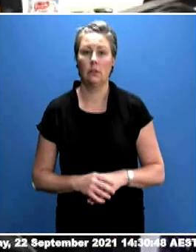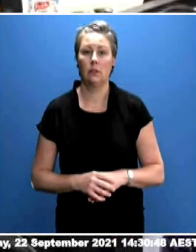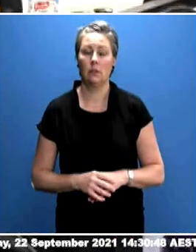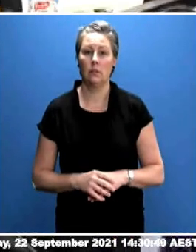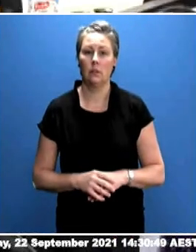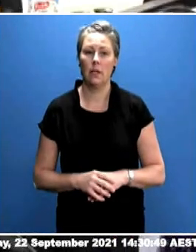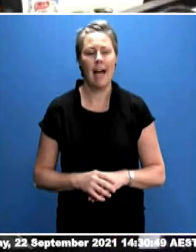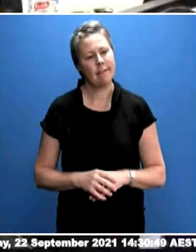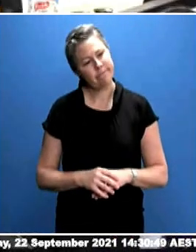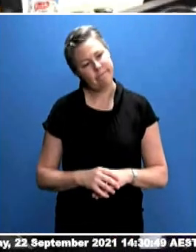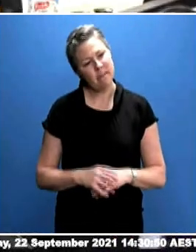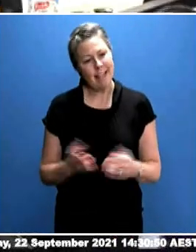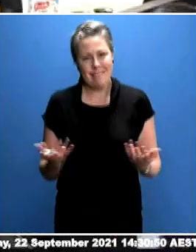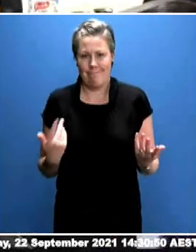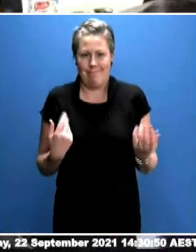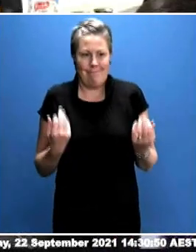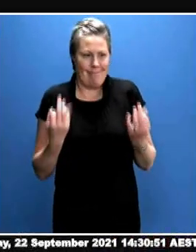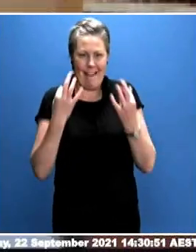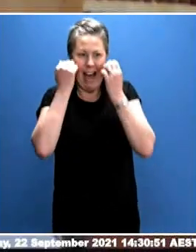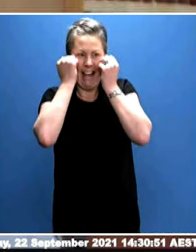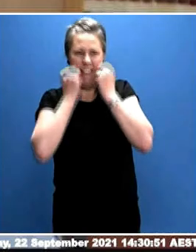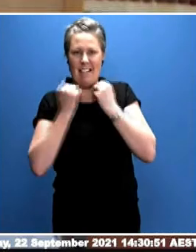I wouldn't have any evidence to go either way on that.